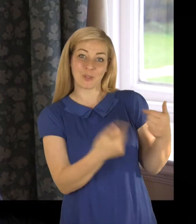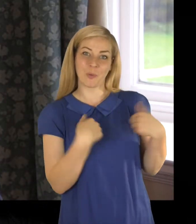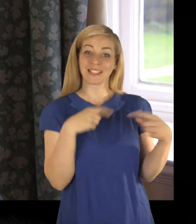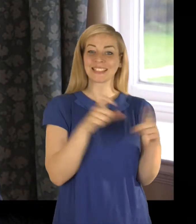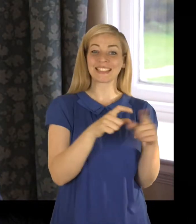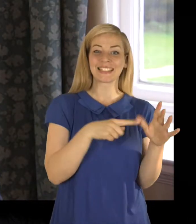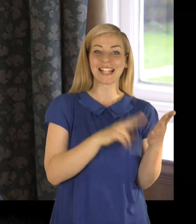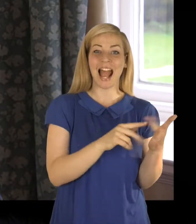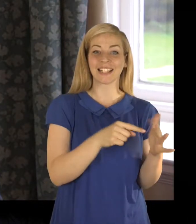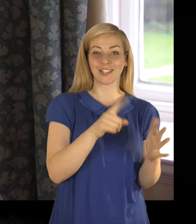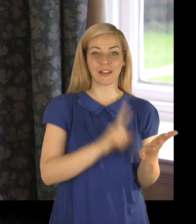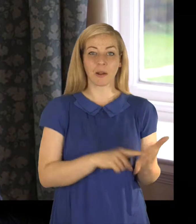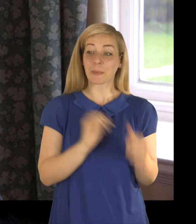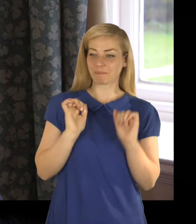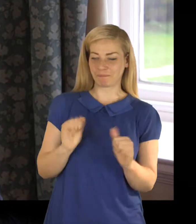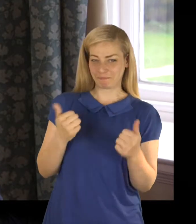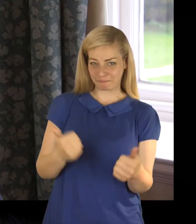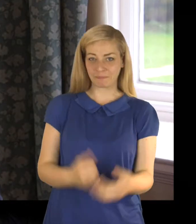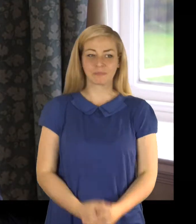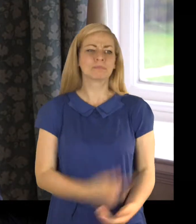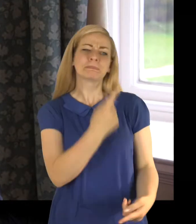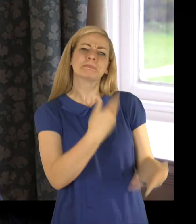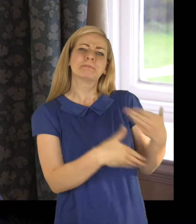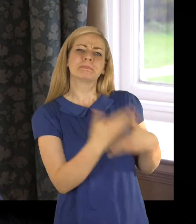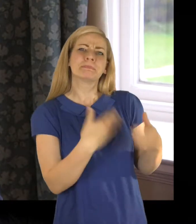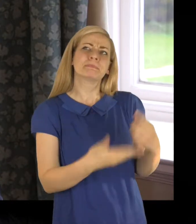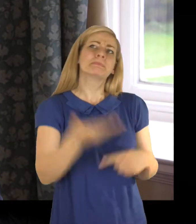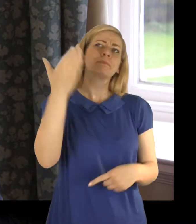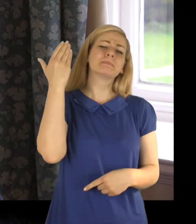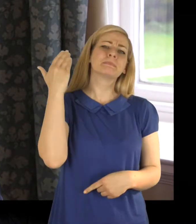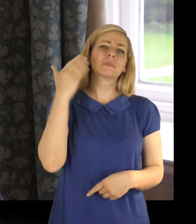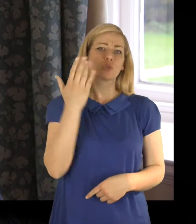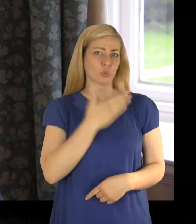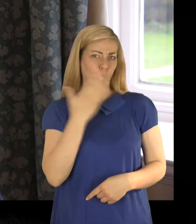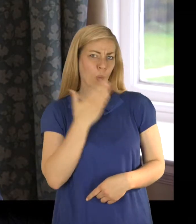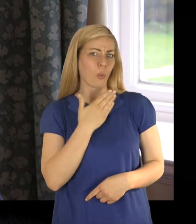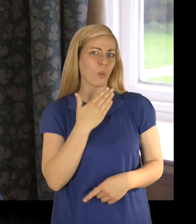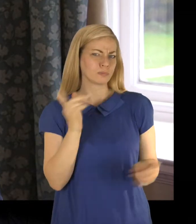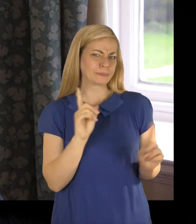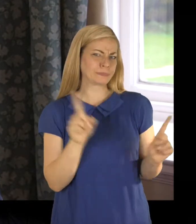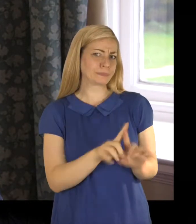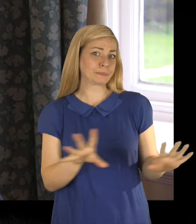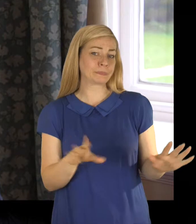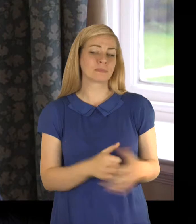Interviewer: Can you tell us a little bit about what it was like when you were at school, when you were a bit younger?